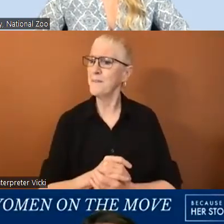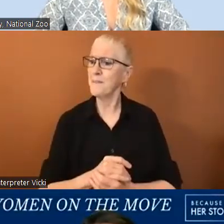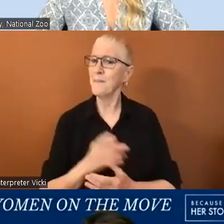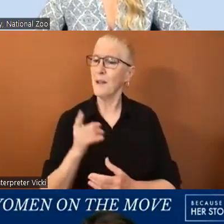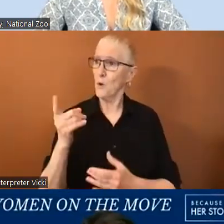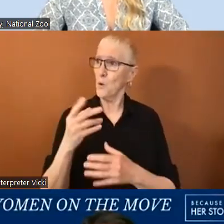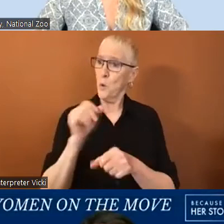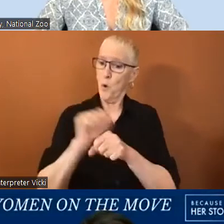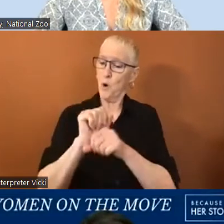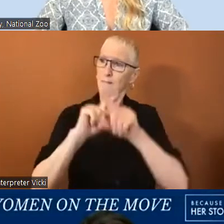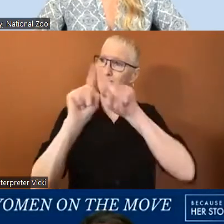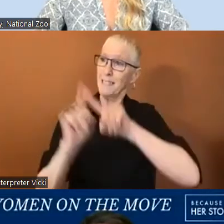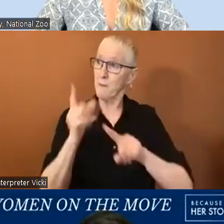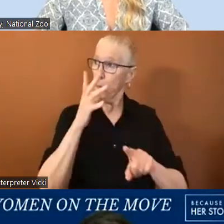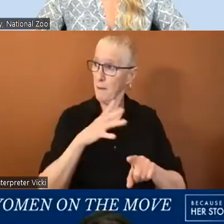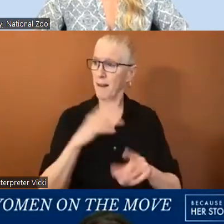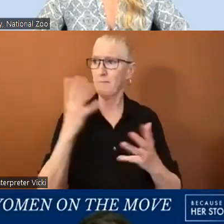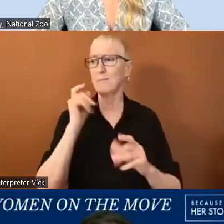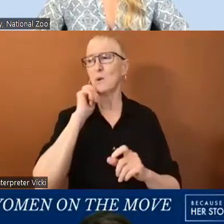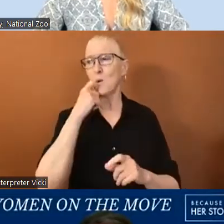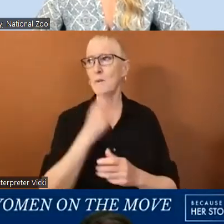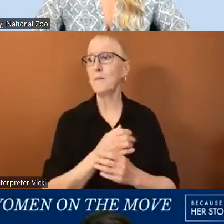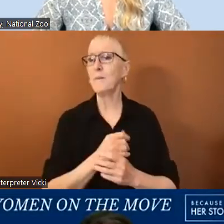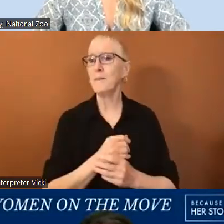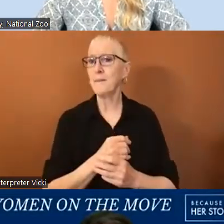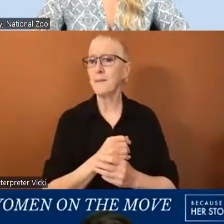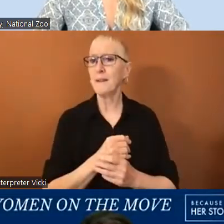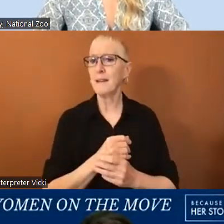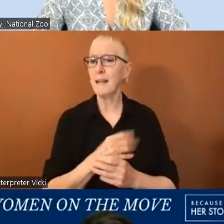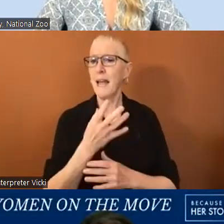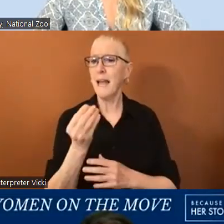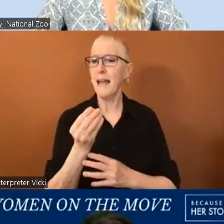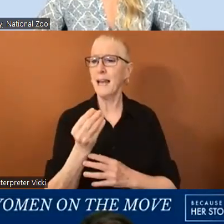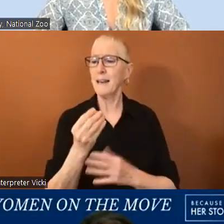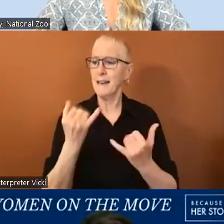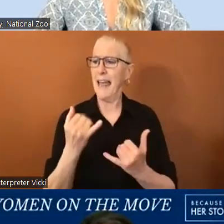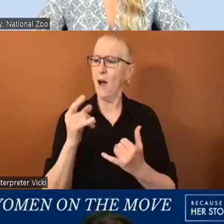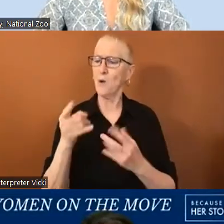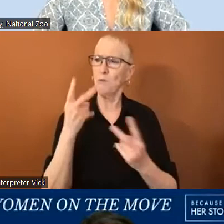with a bunch of different women which is really cool um and now that you're seeing more and more women